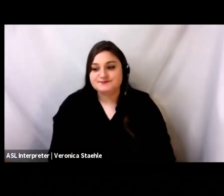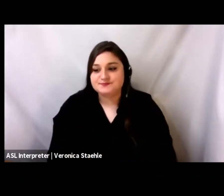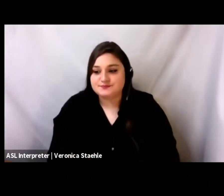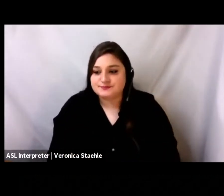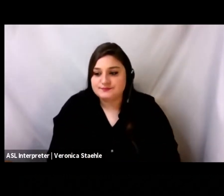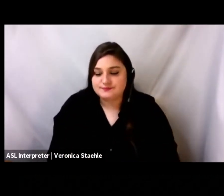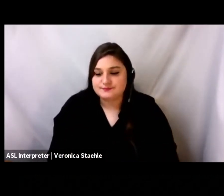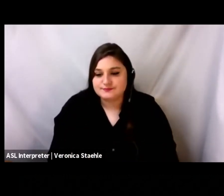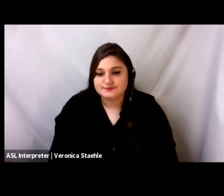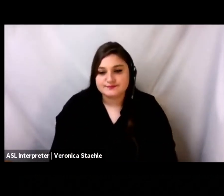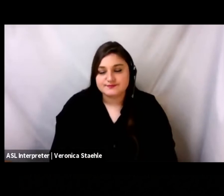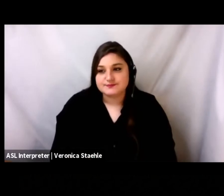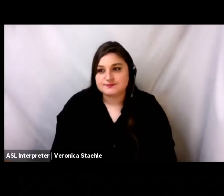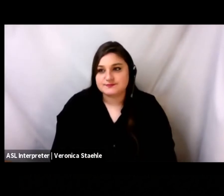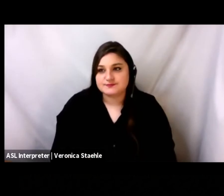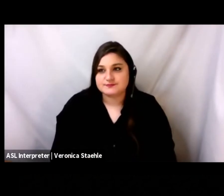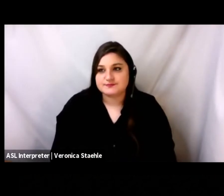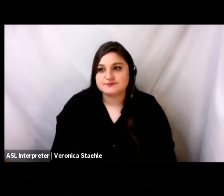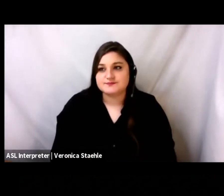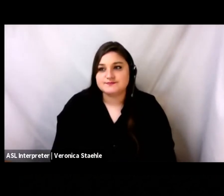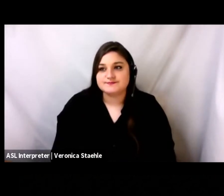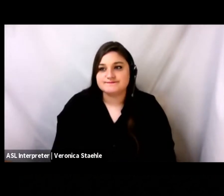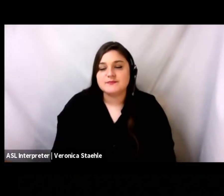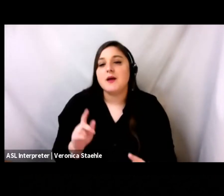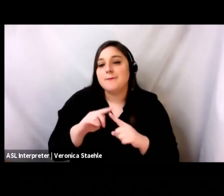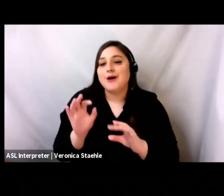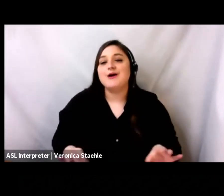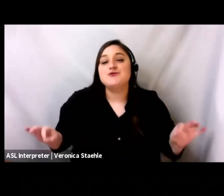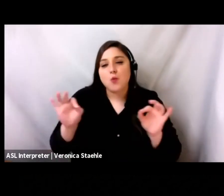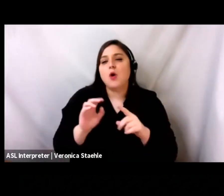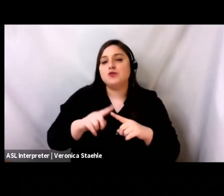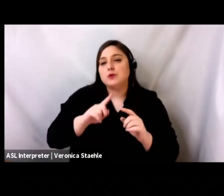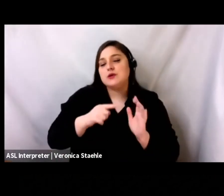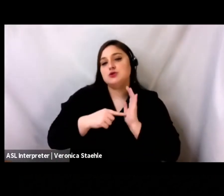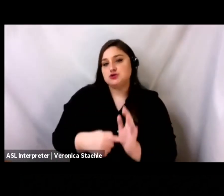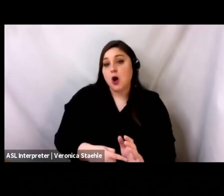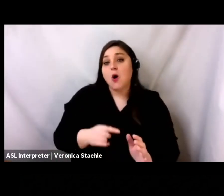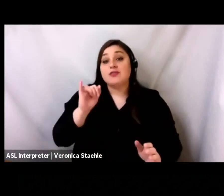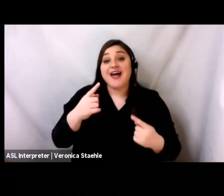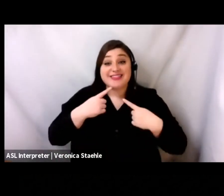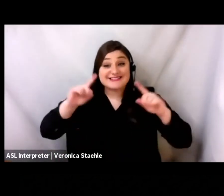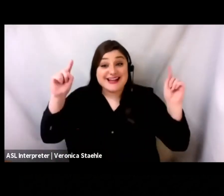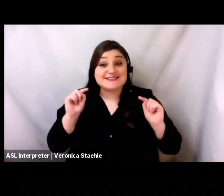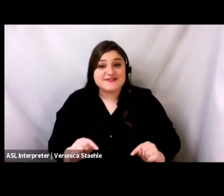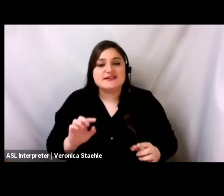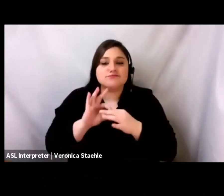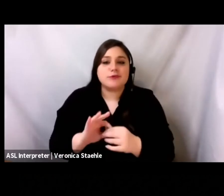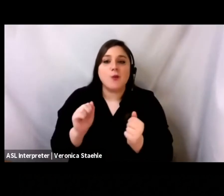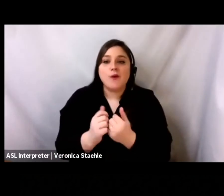um, really is about the cross-sector collaborations as the way out of the conundrum.